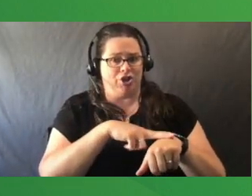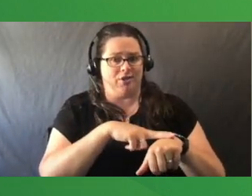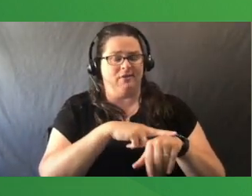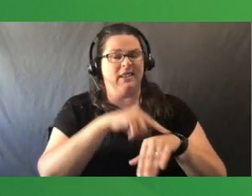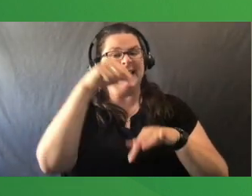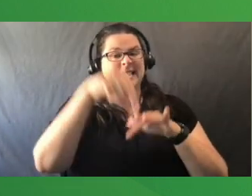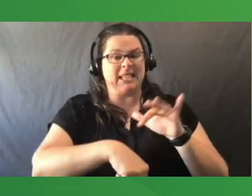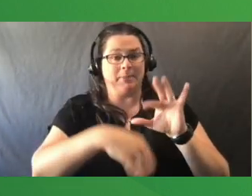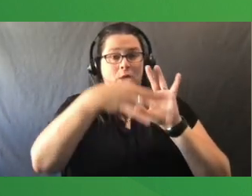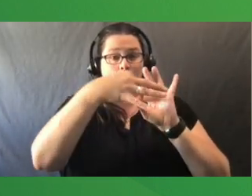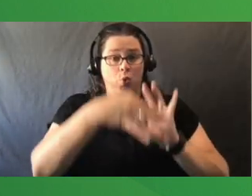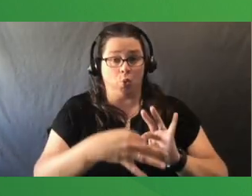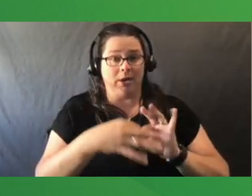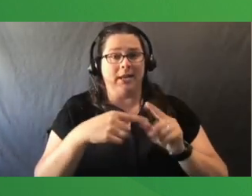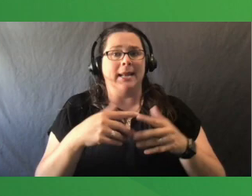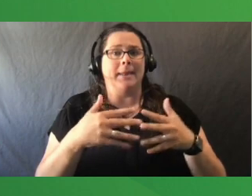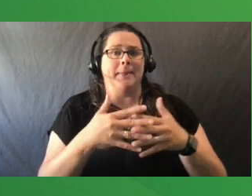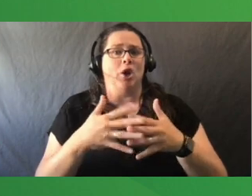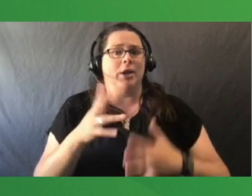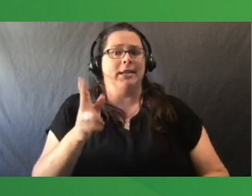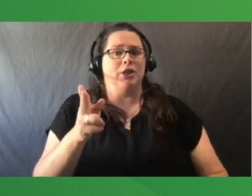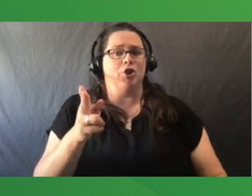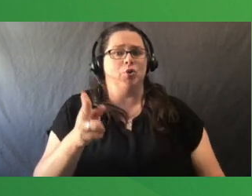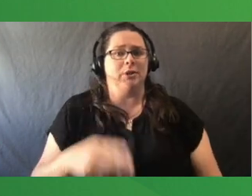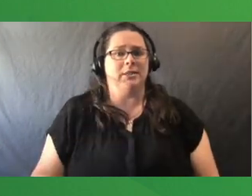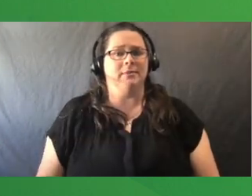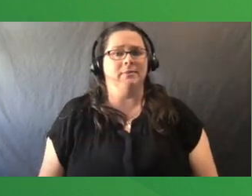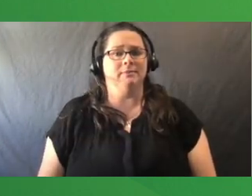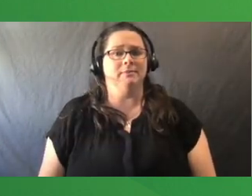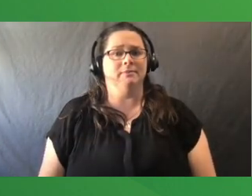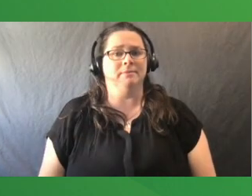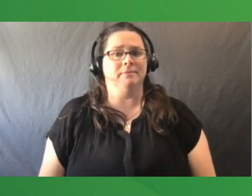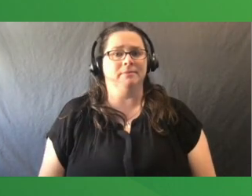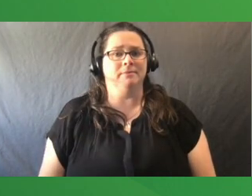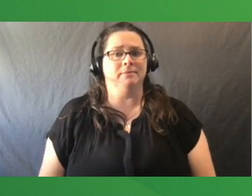American history.